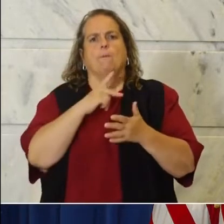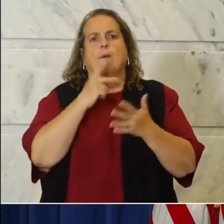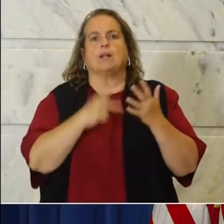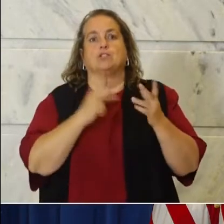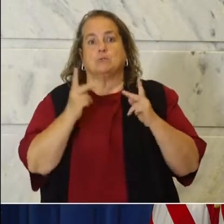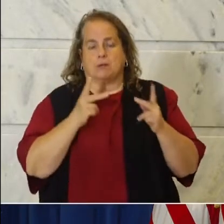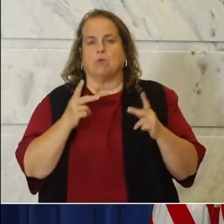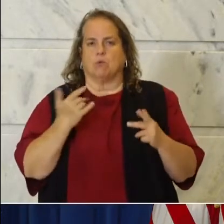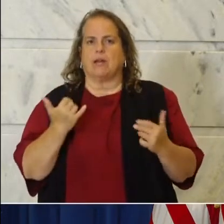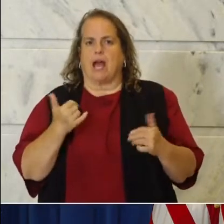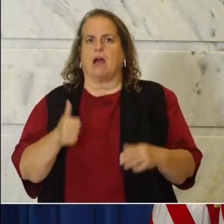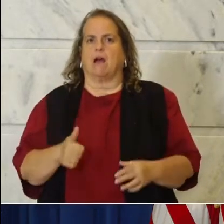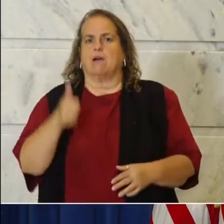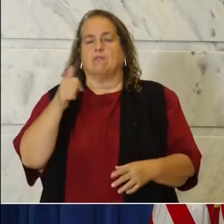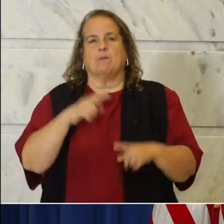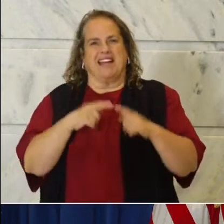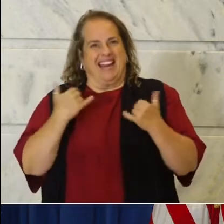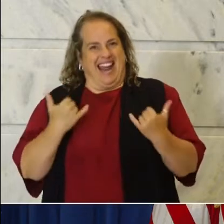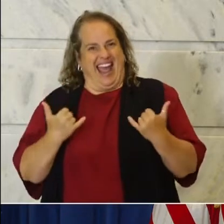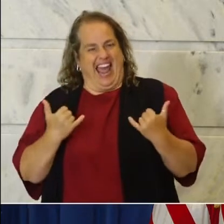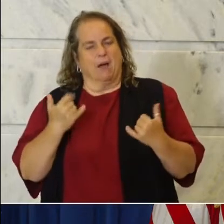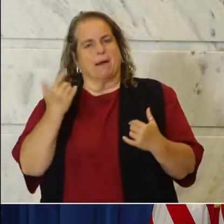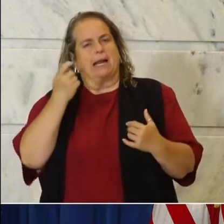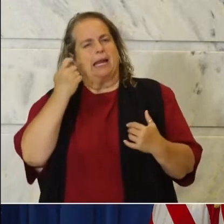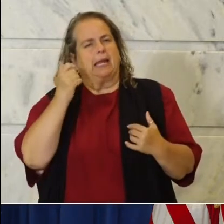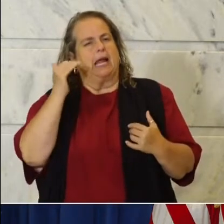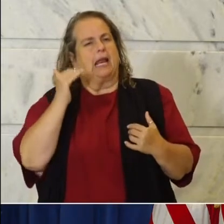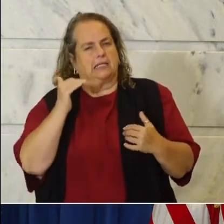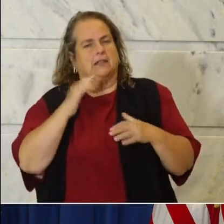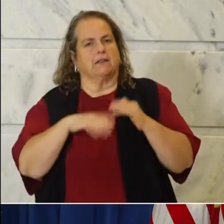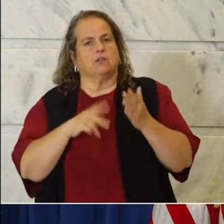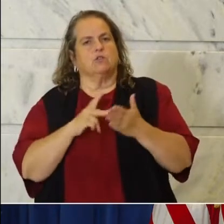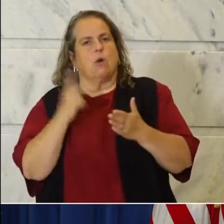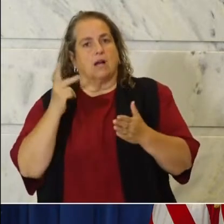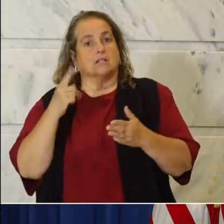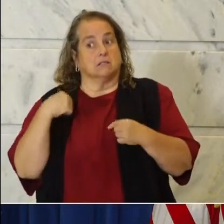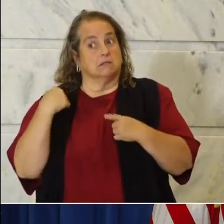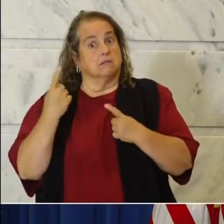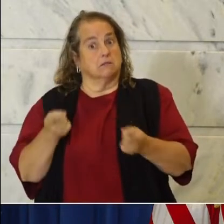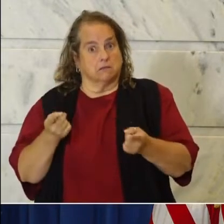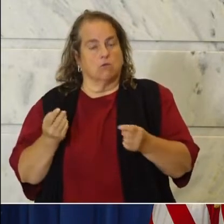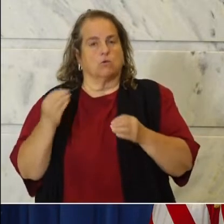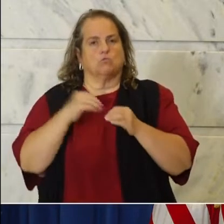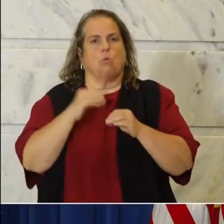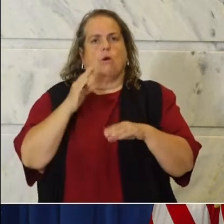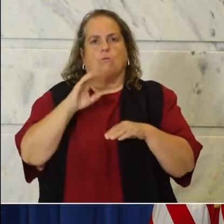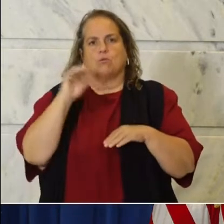less than twice. For a while, it was a little more, um, of percentage and